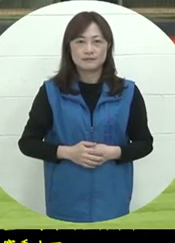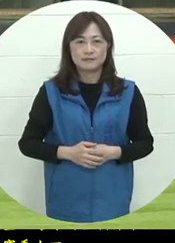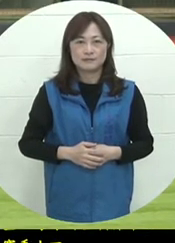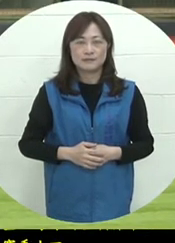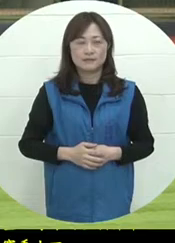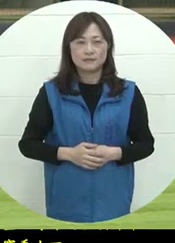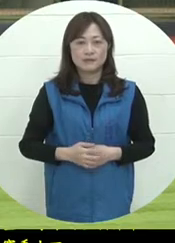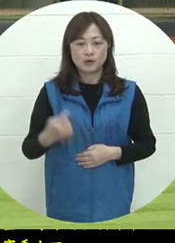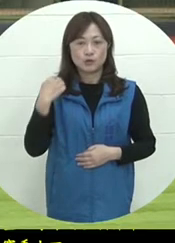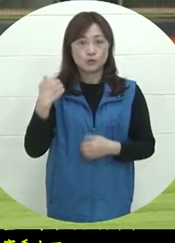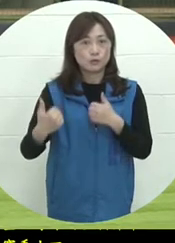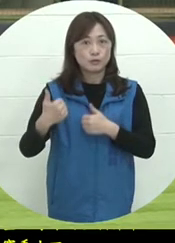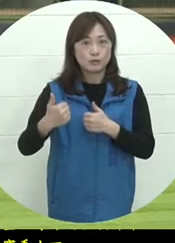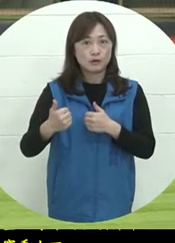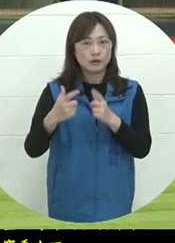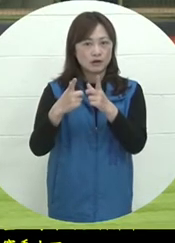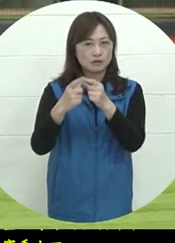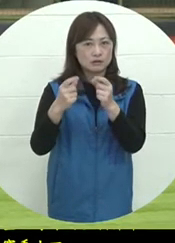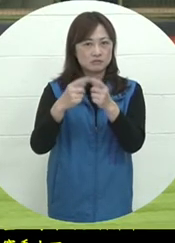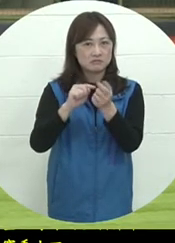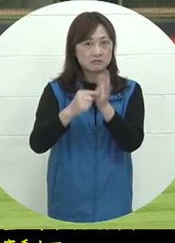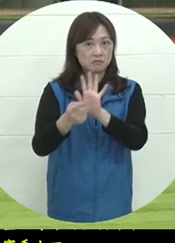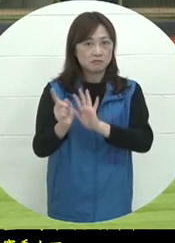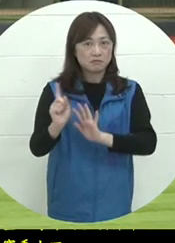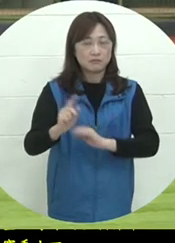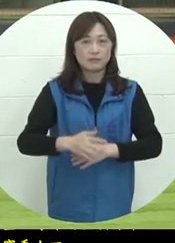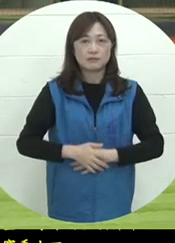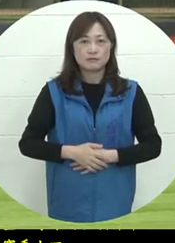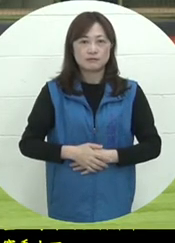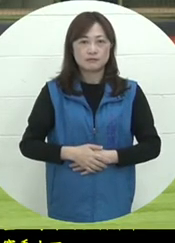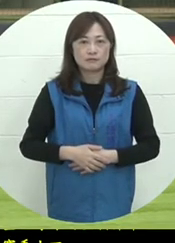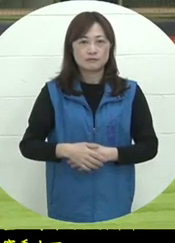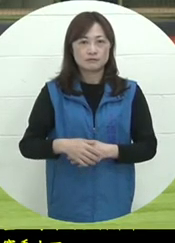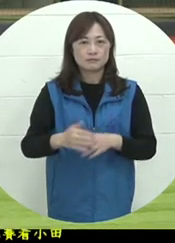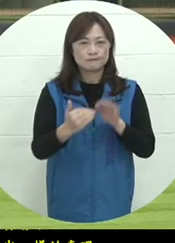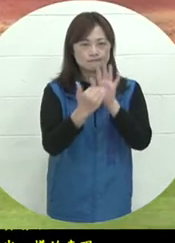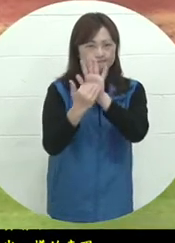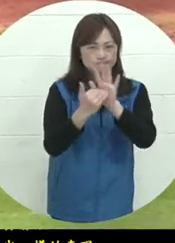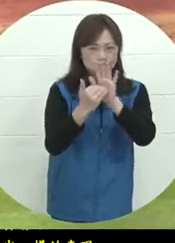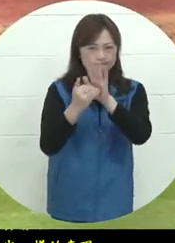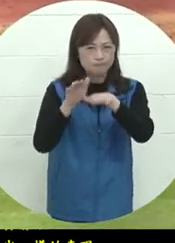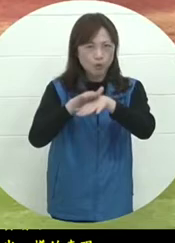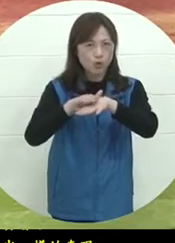accurate basketball performance, and what Japan showed in the game , except that the back of the hand is stable, oh, the shooting control. Good pitching